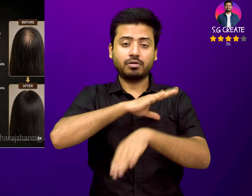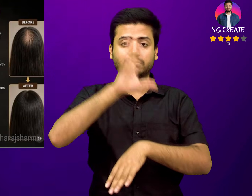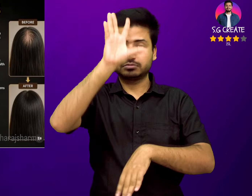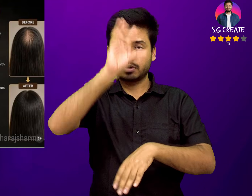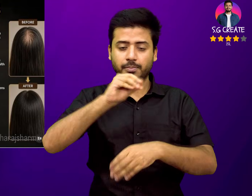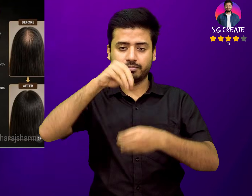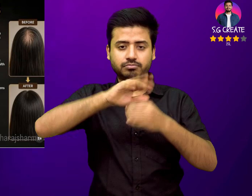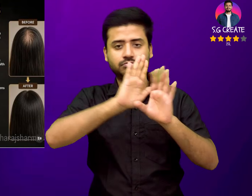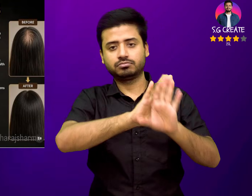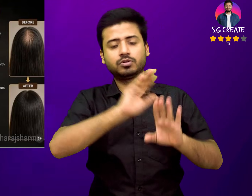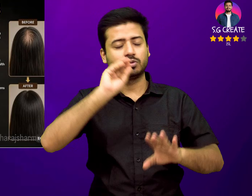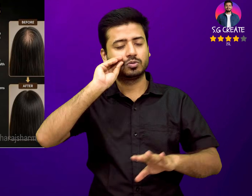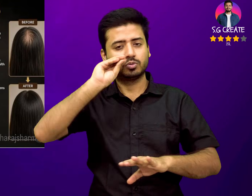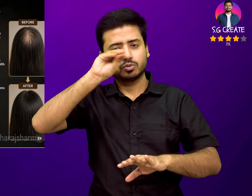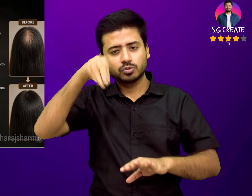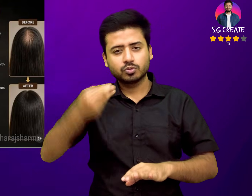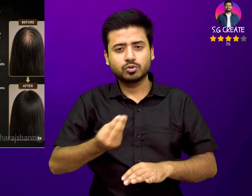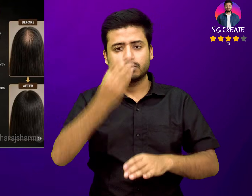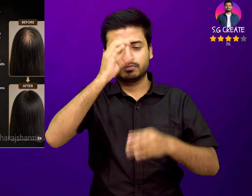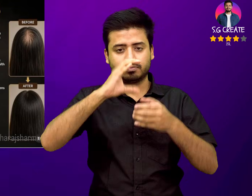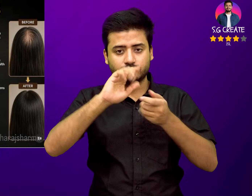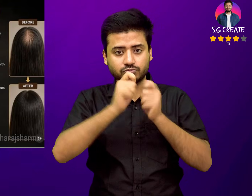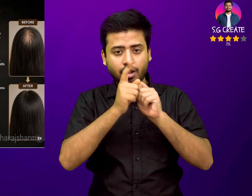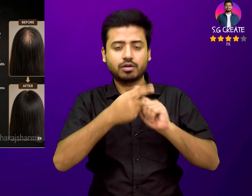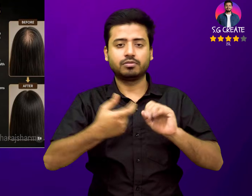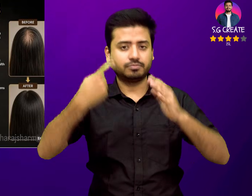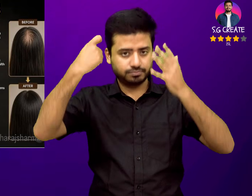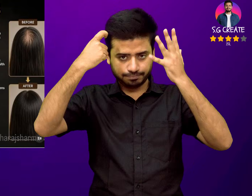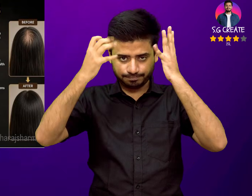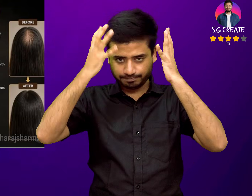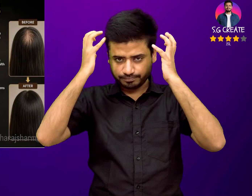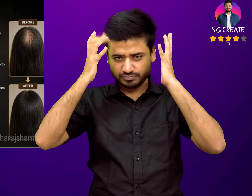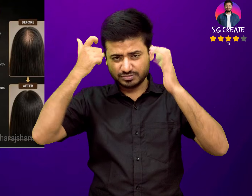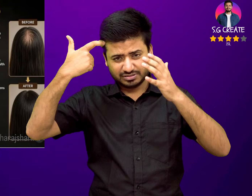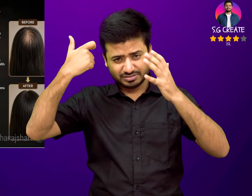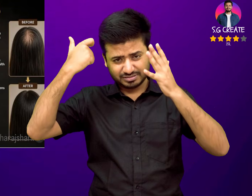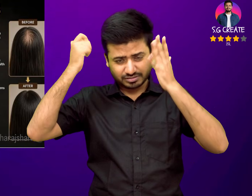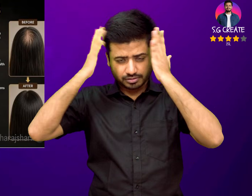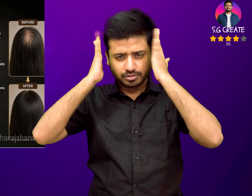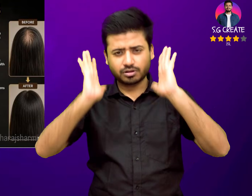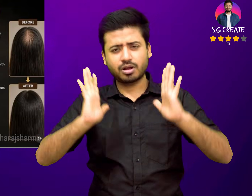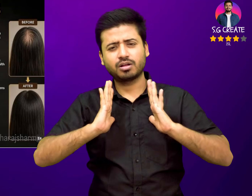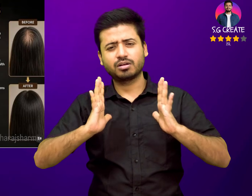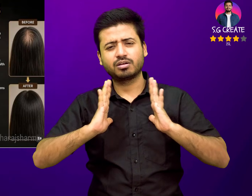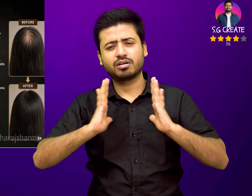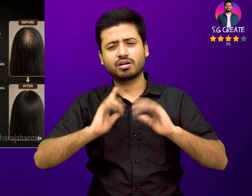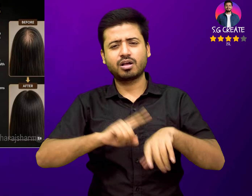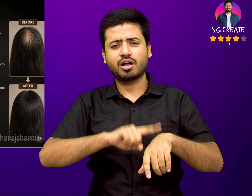and repair it from the inside out. It also remains inside the hair even after rinsing. offering